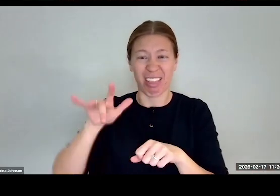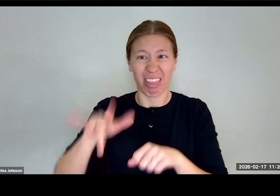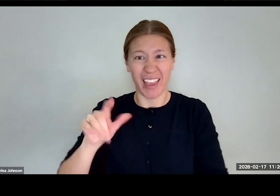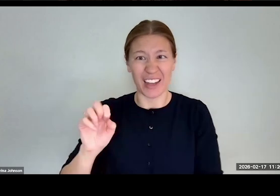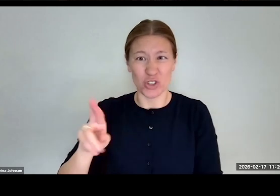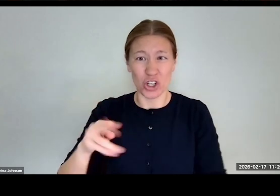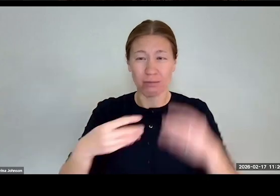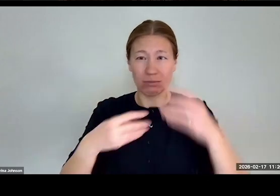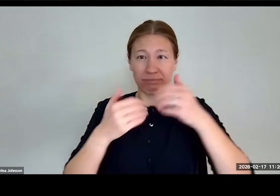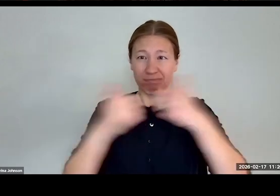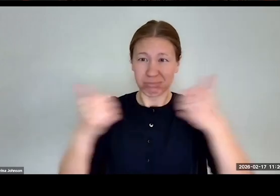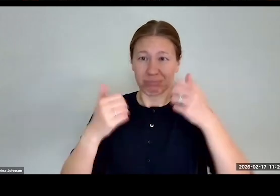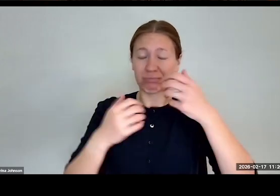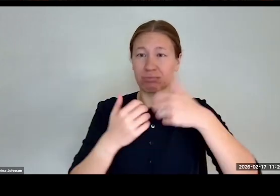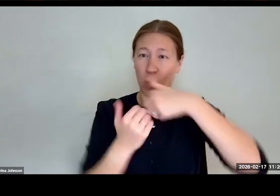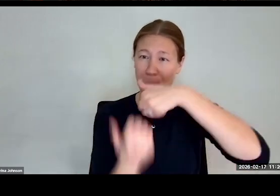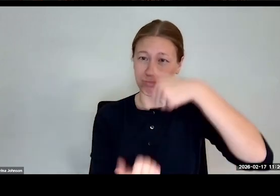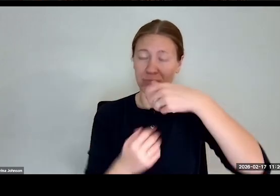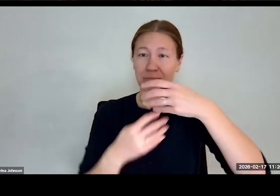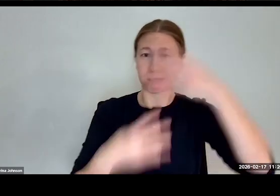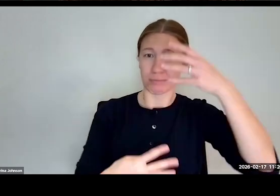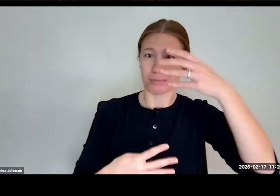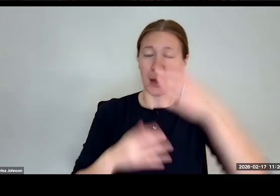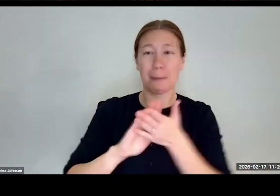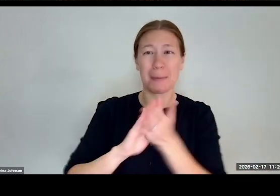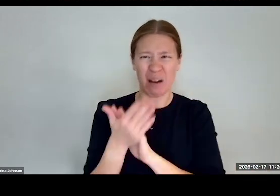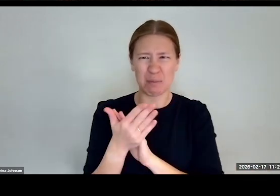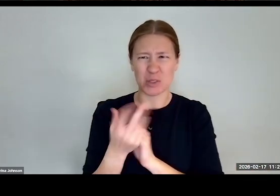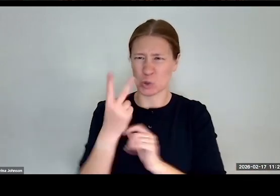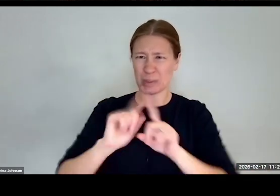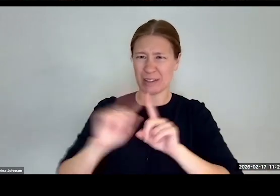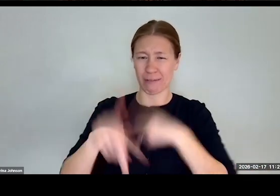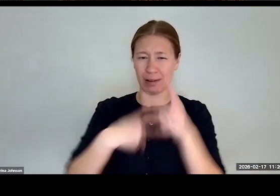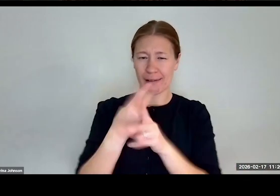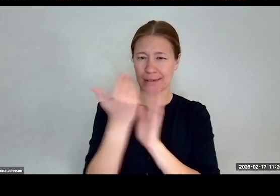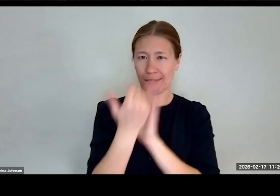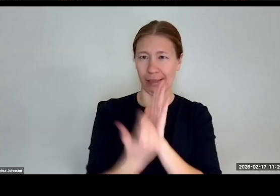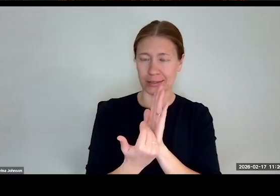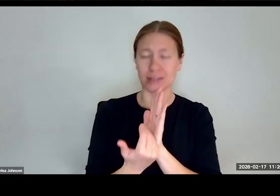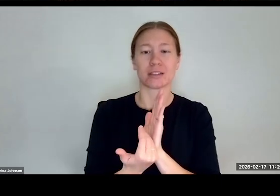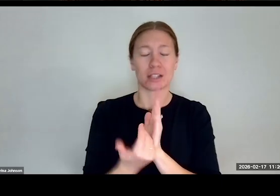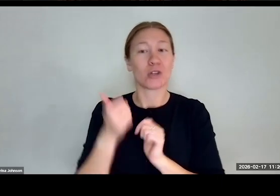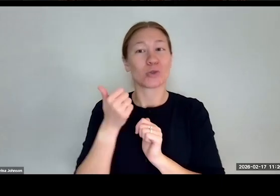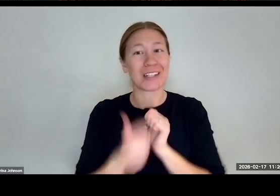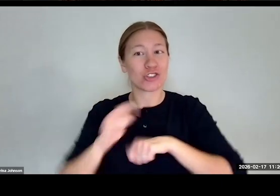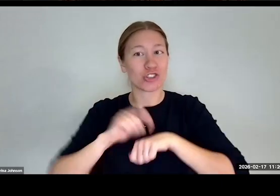And so every time the assistive technology accounts and en encounters a new list item, it's going to announce a new list.